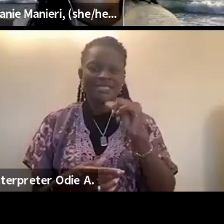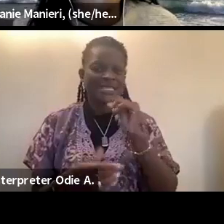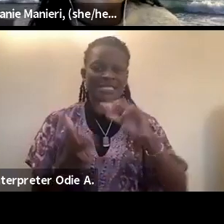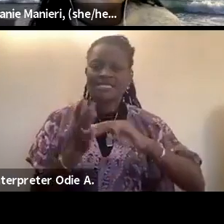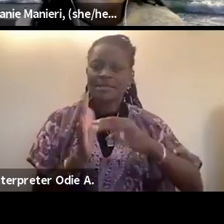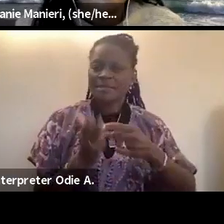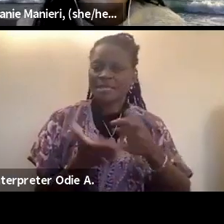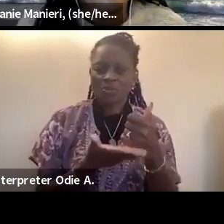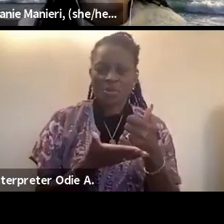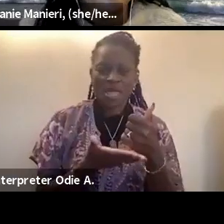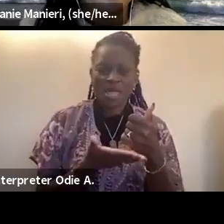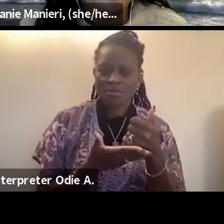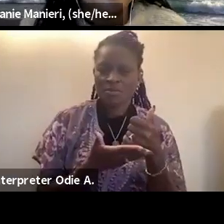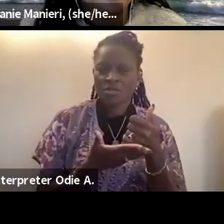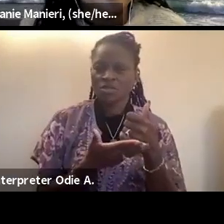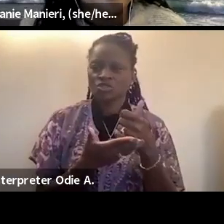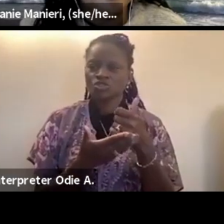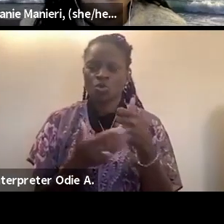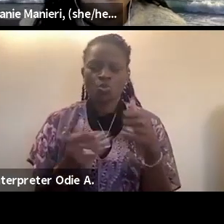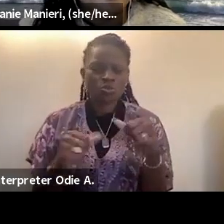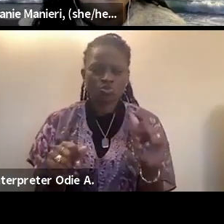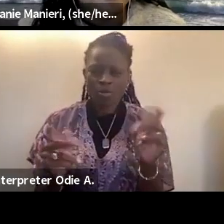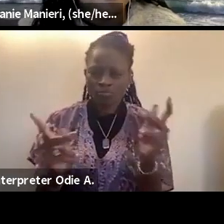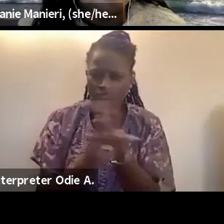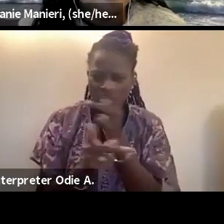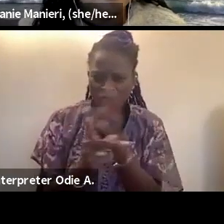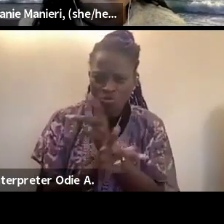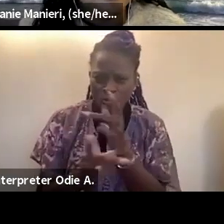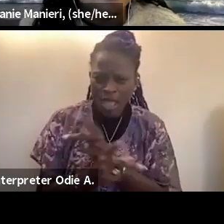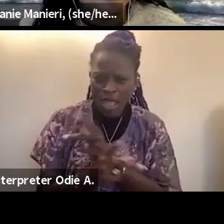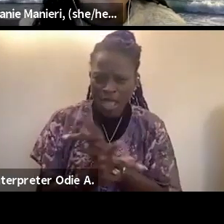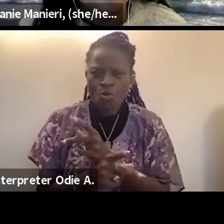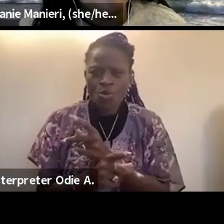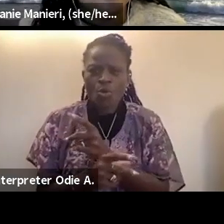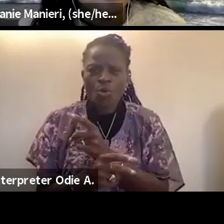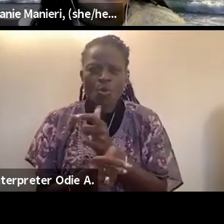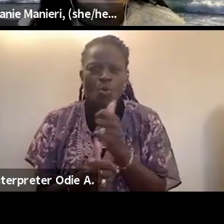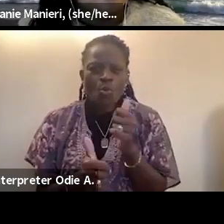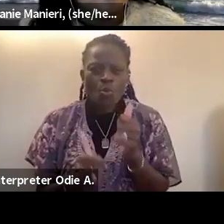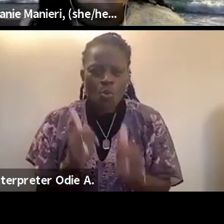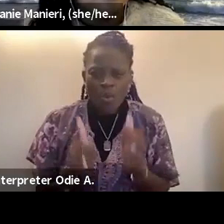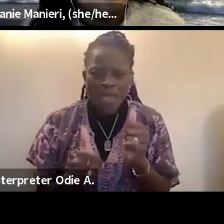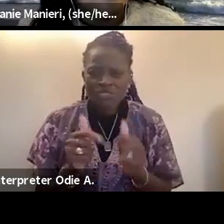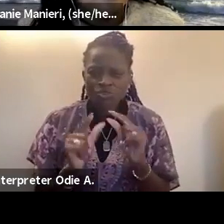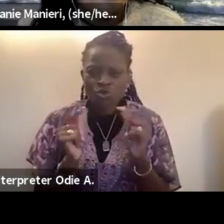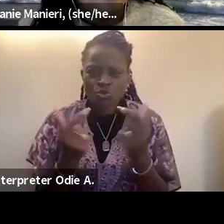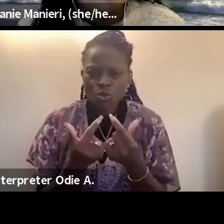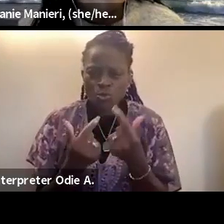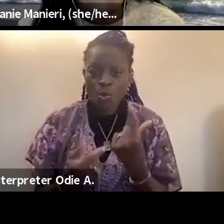group of people is that would qualify for monotony antibody treatment. And we are using that here in Colombia